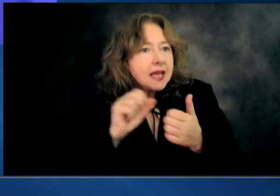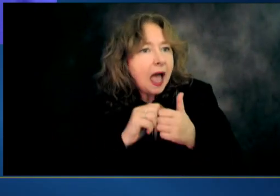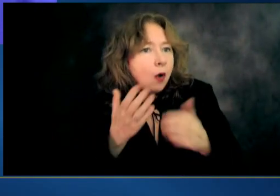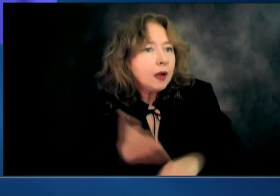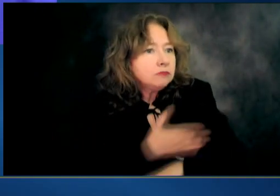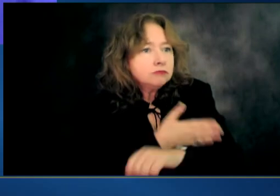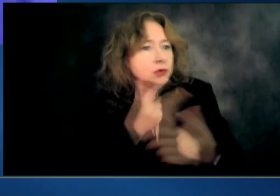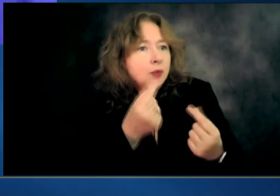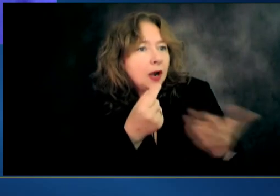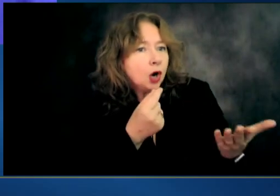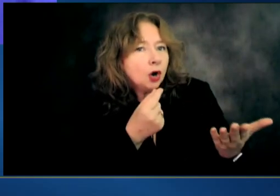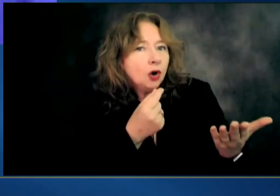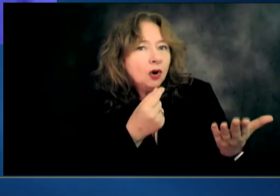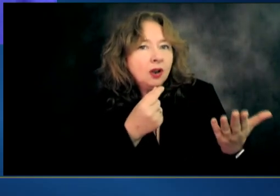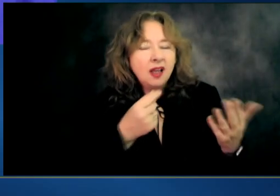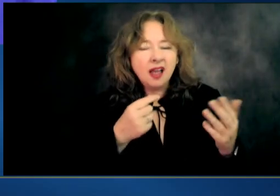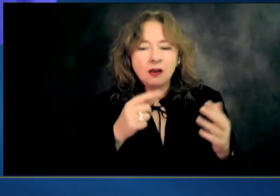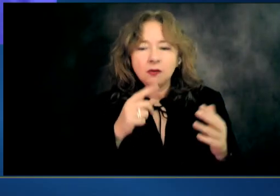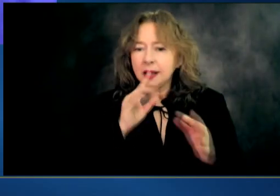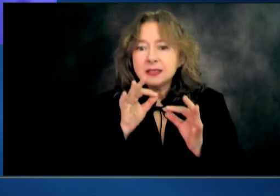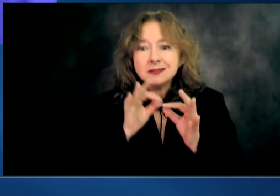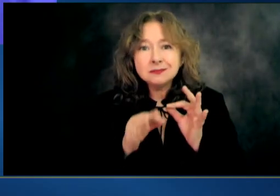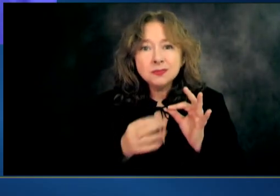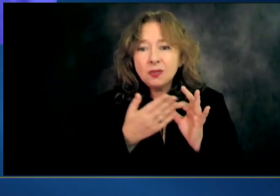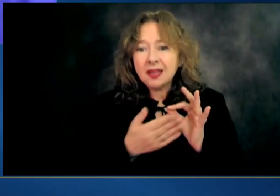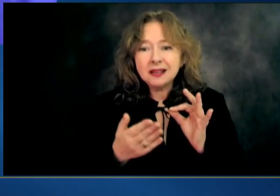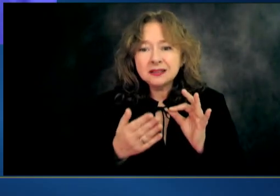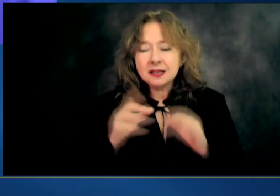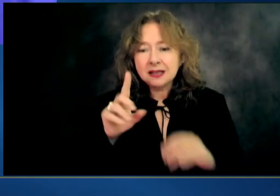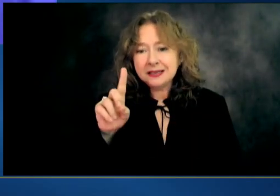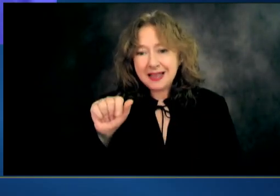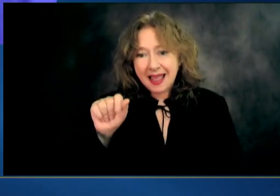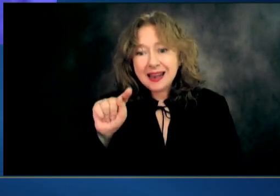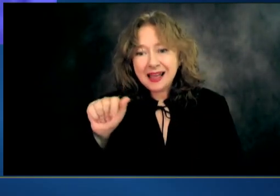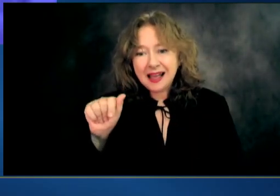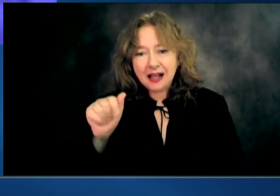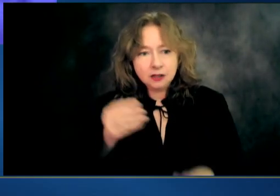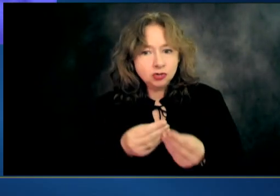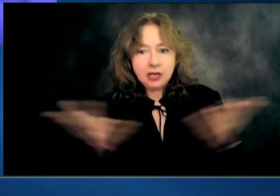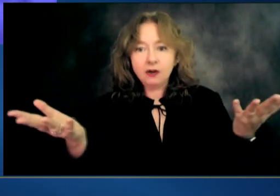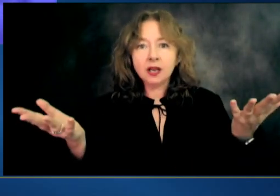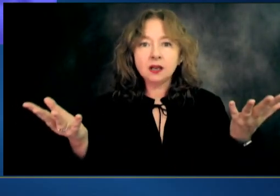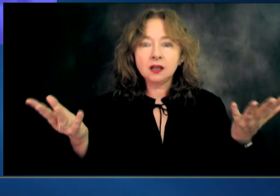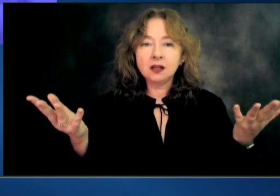that were not rocket science. Share data. Make sure that what one community's doing,